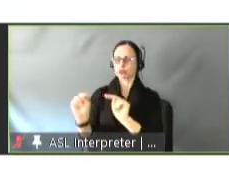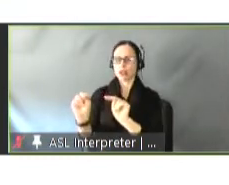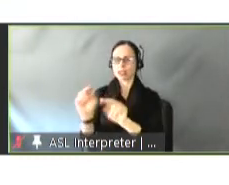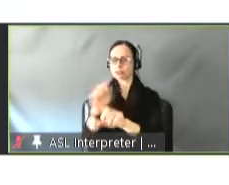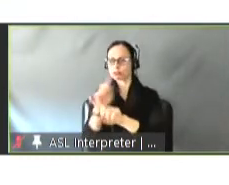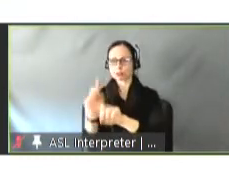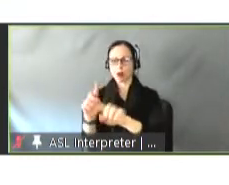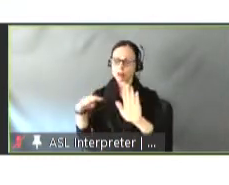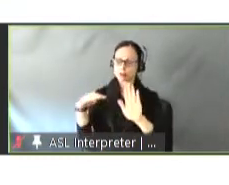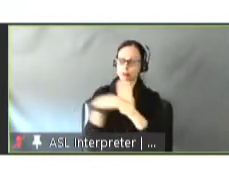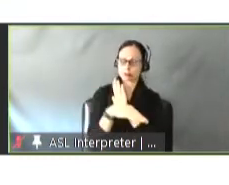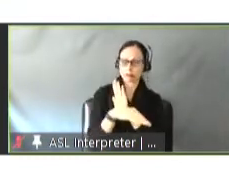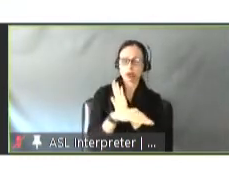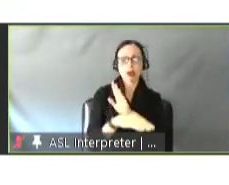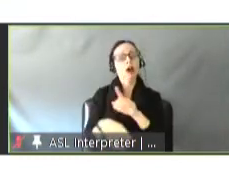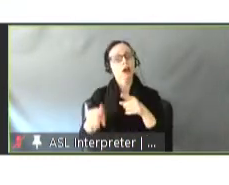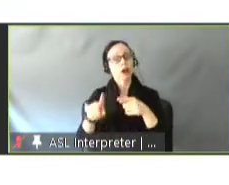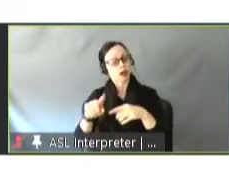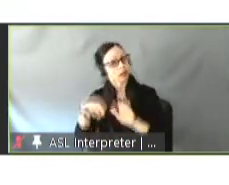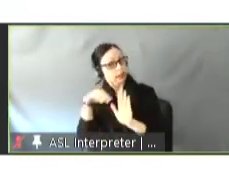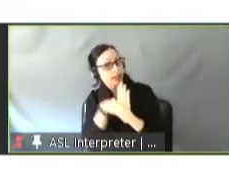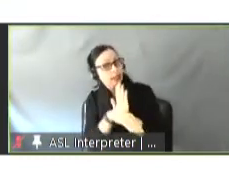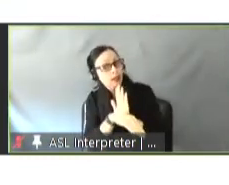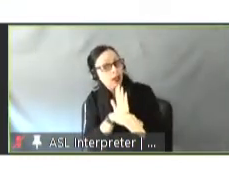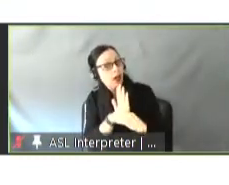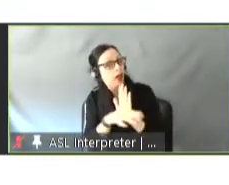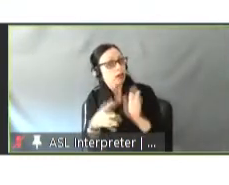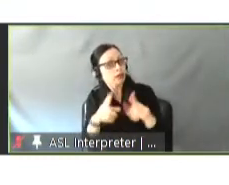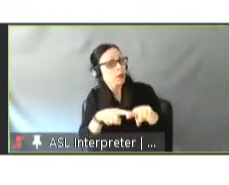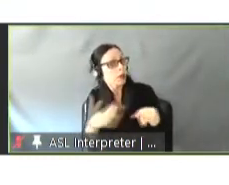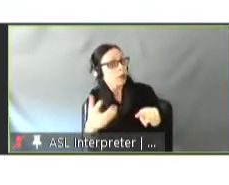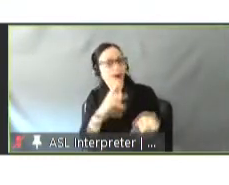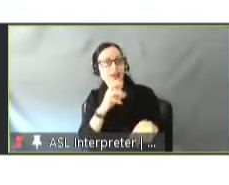And that decline is unfortunately age dependent where people who are above the